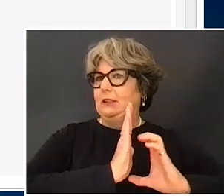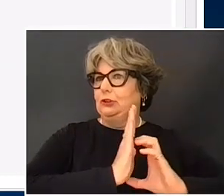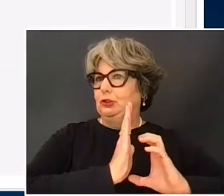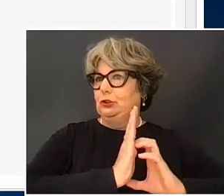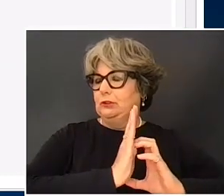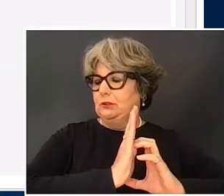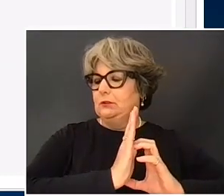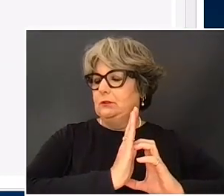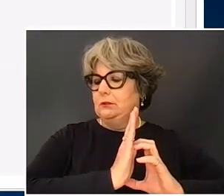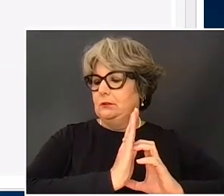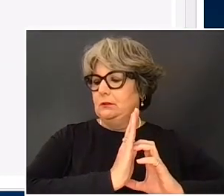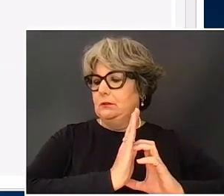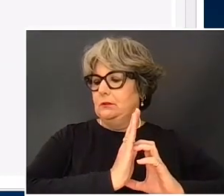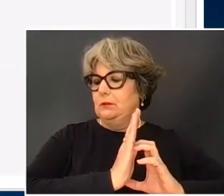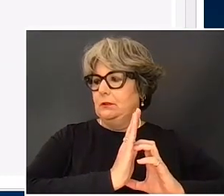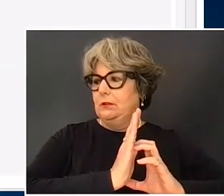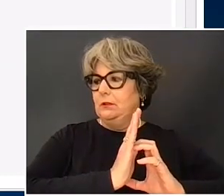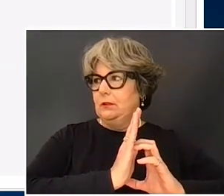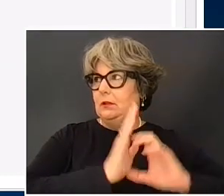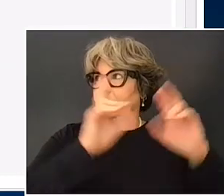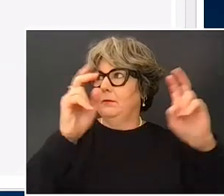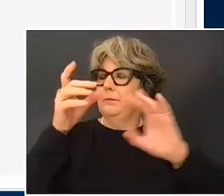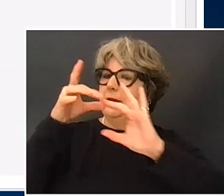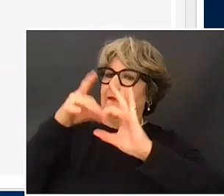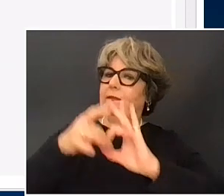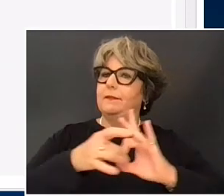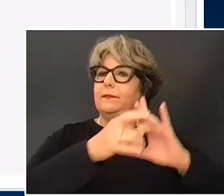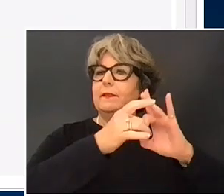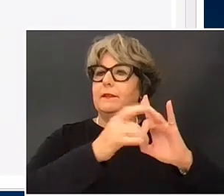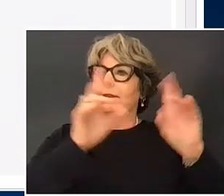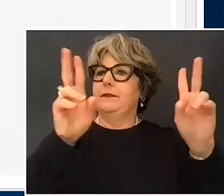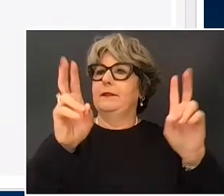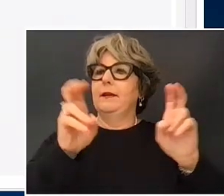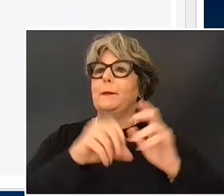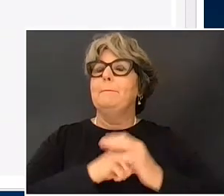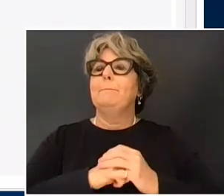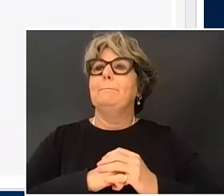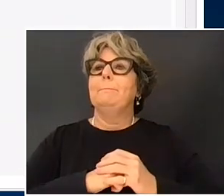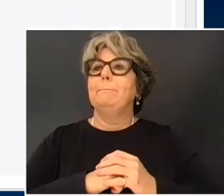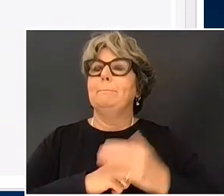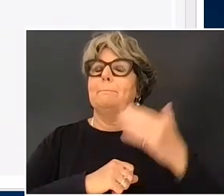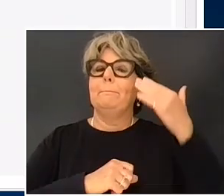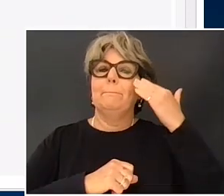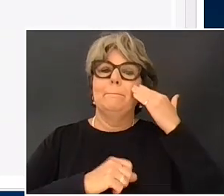share the theme which is and I realize this is in existing regulations, but we